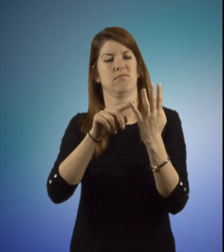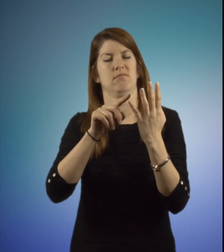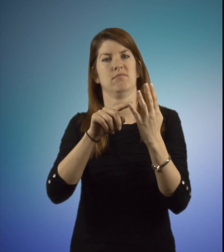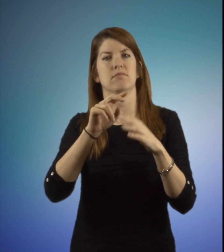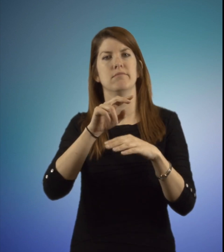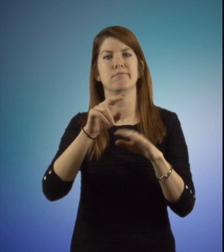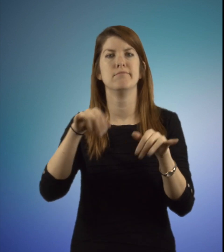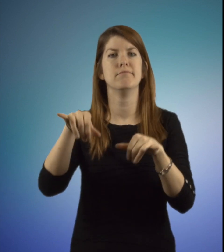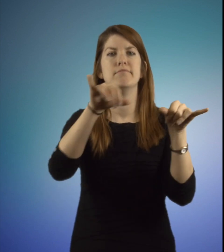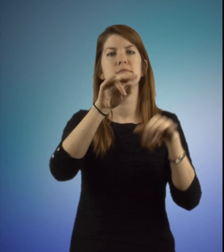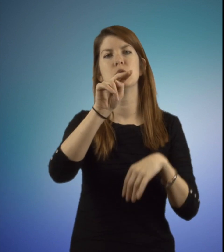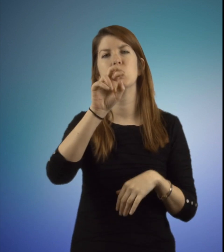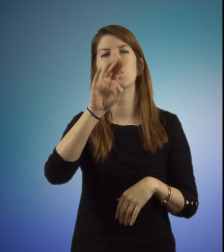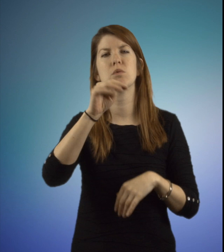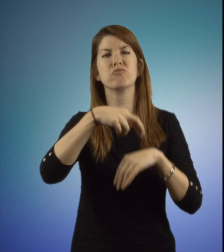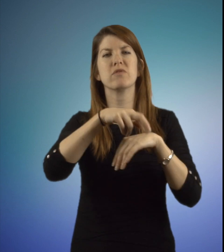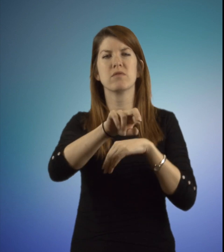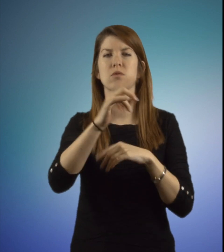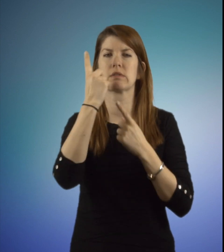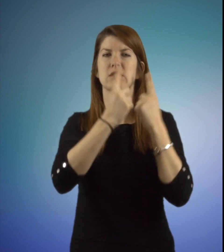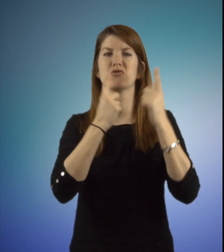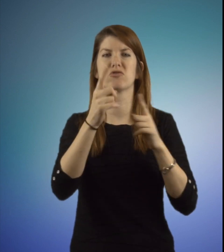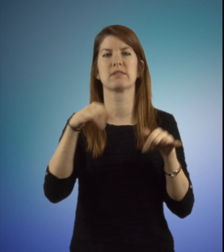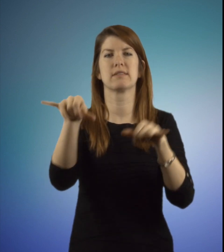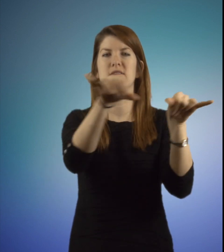So norm-referenced tests are considered standardized assessment,